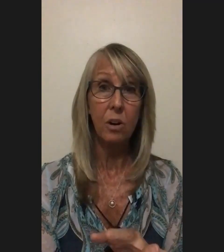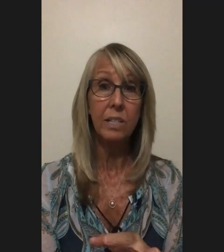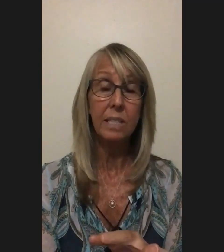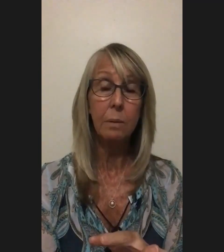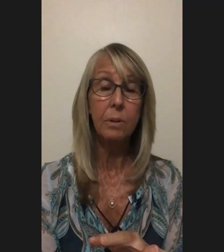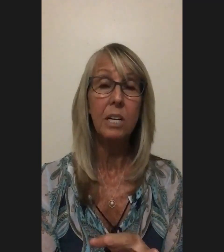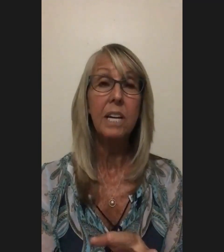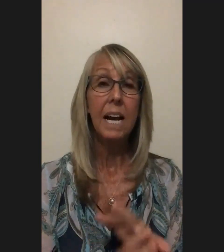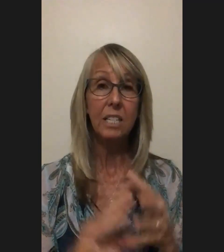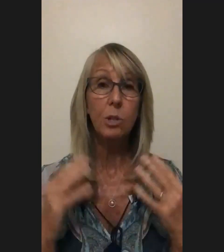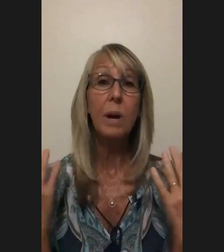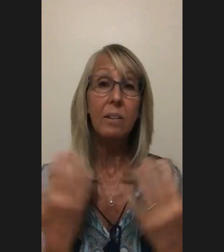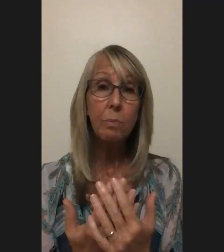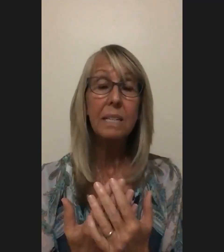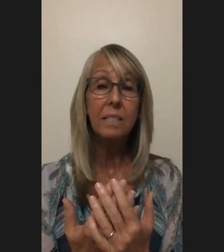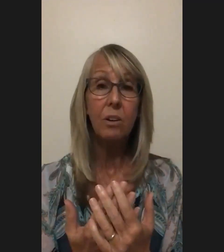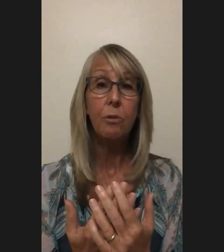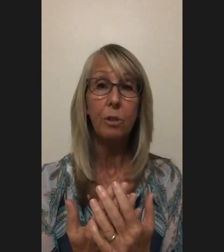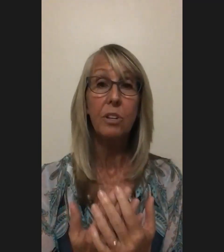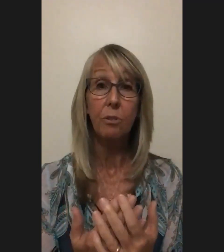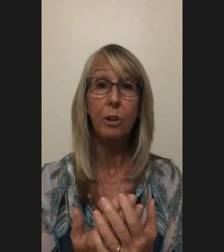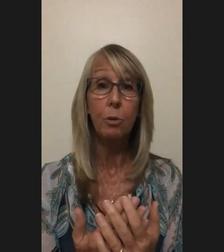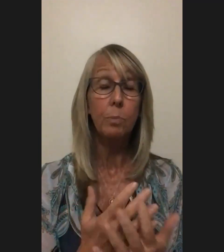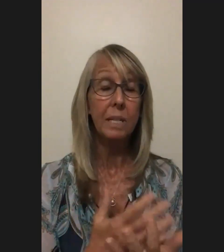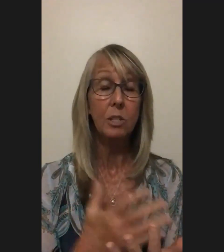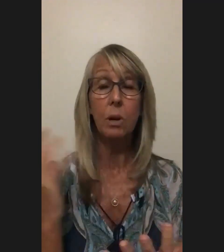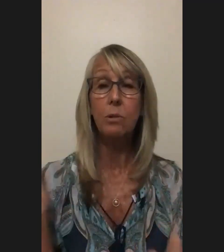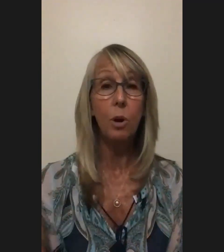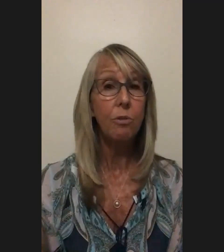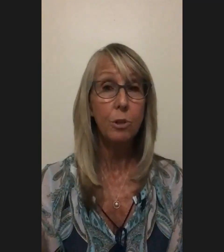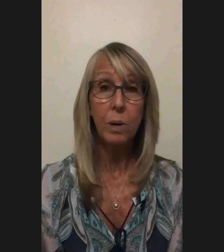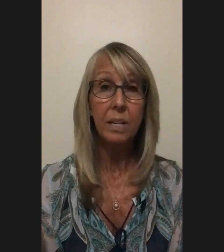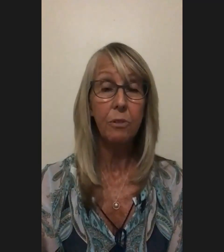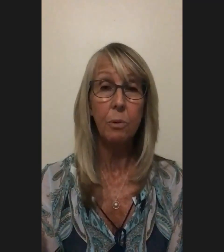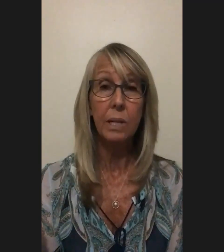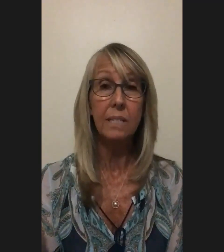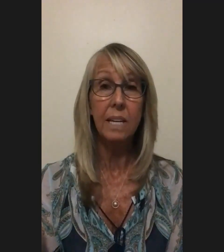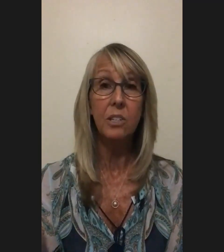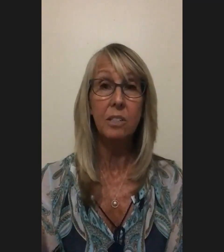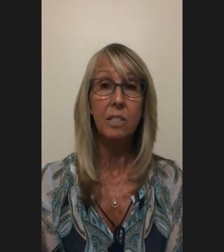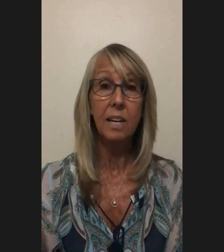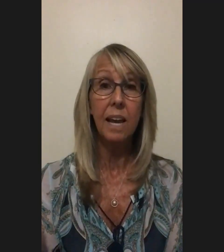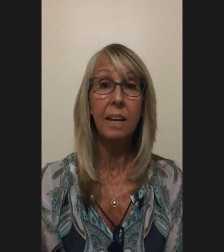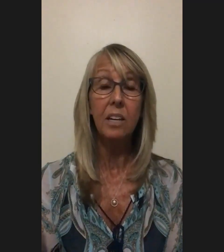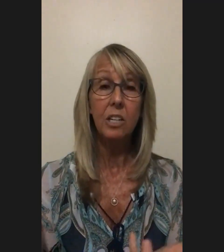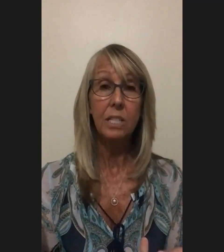they are disabled. I surrounded myself with different groups. It's grown to over 20 different organizations today.